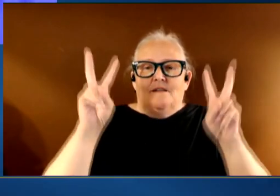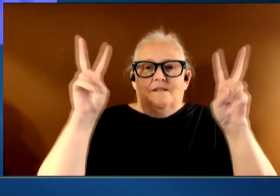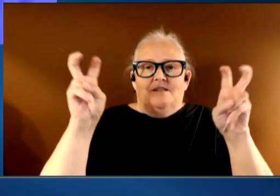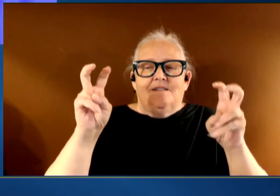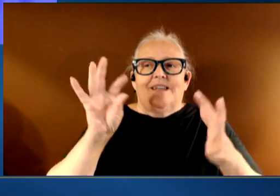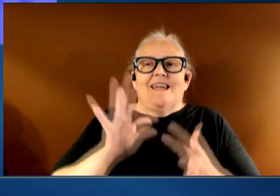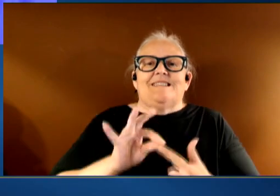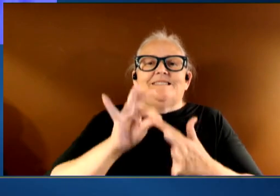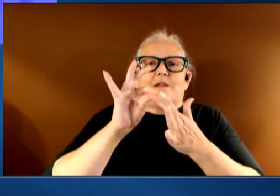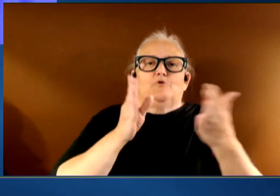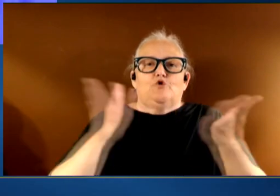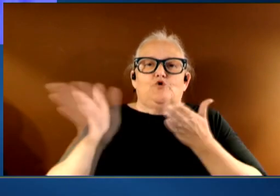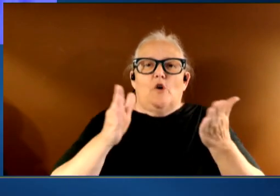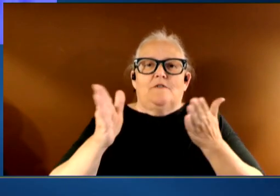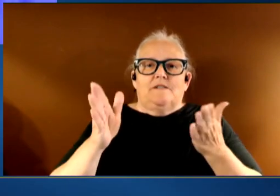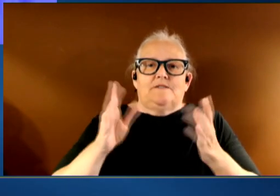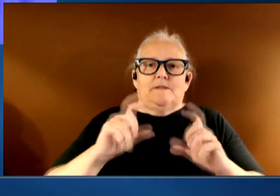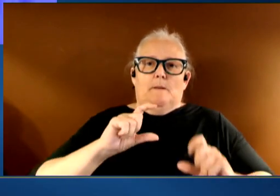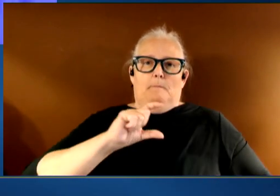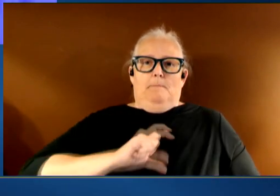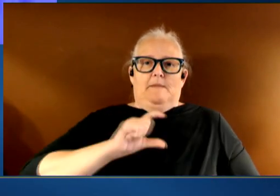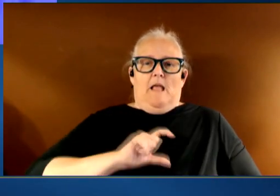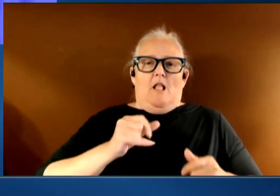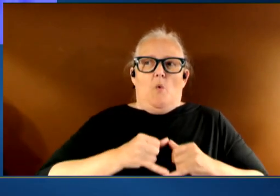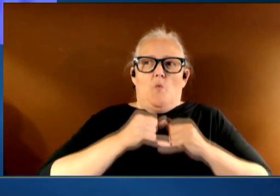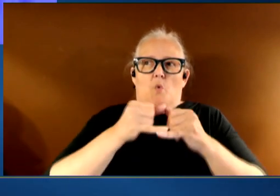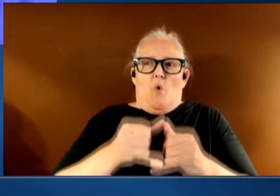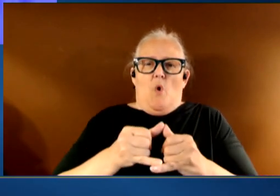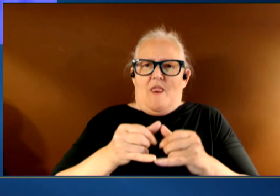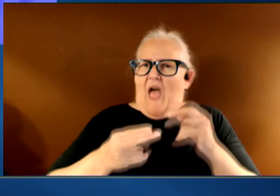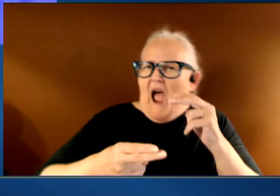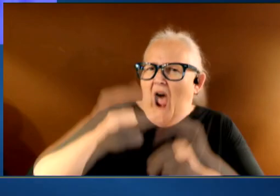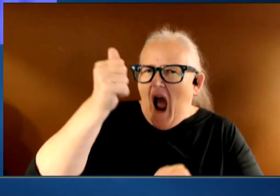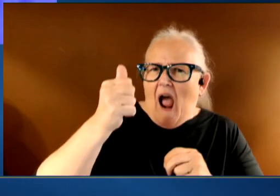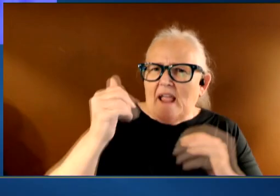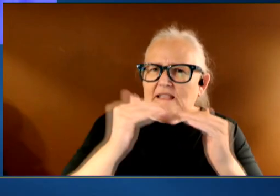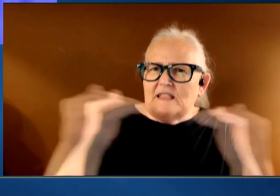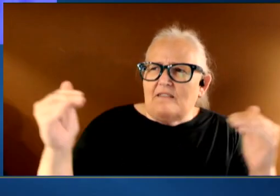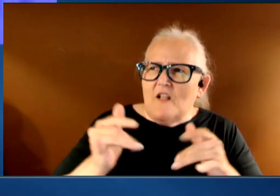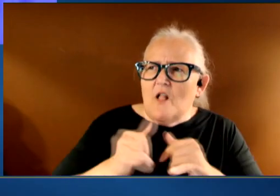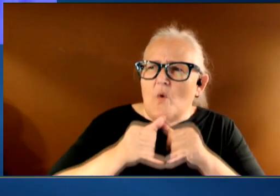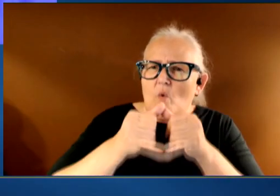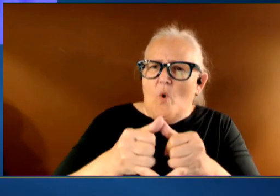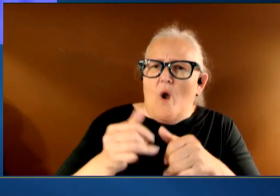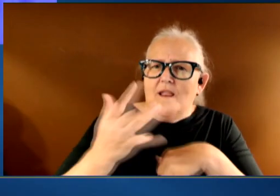which is the highest civilian honor and award from the United States Public Health Service.